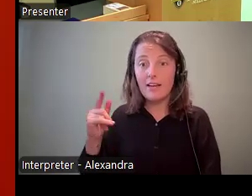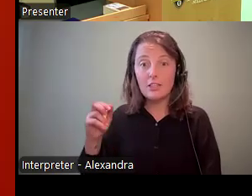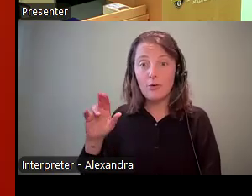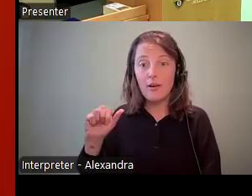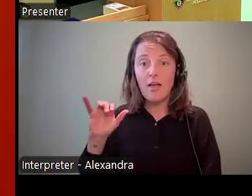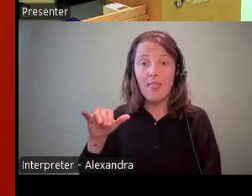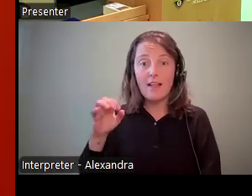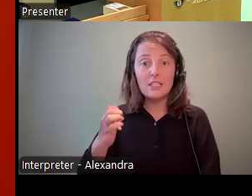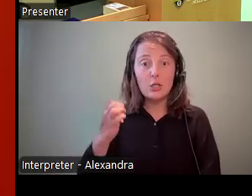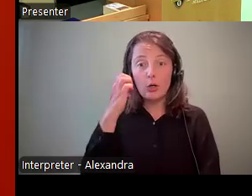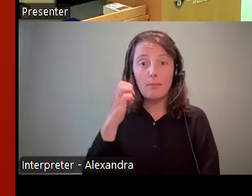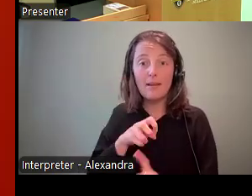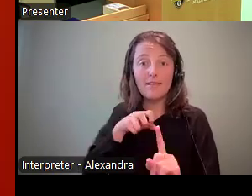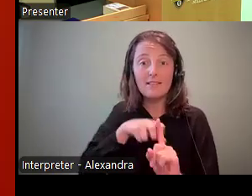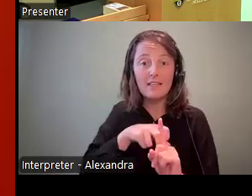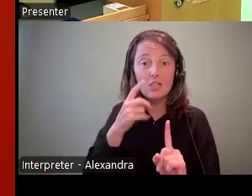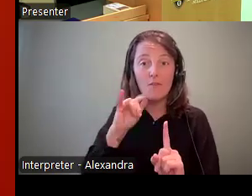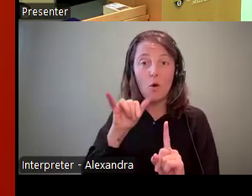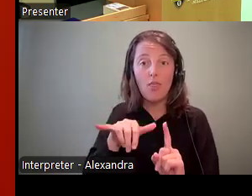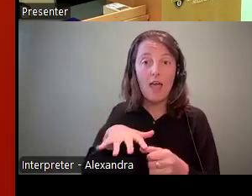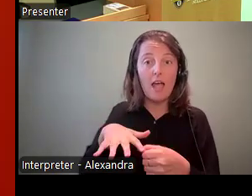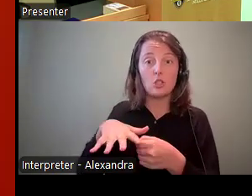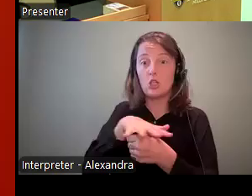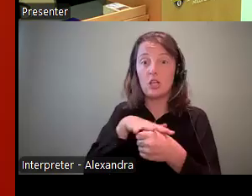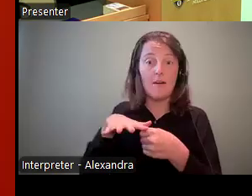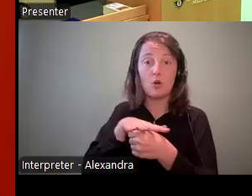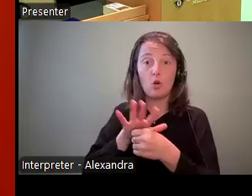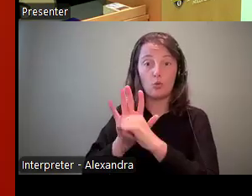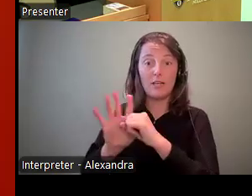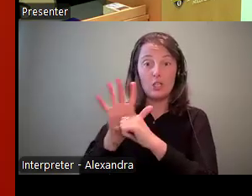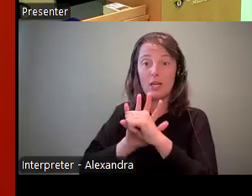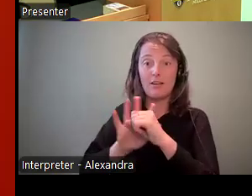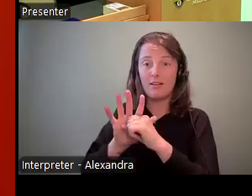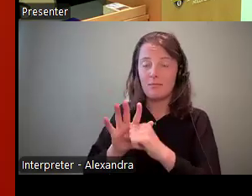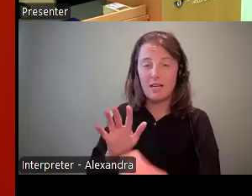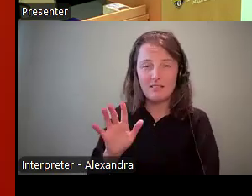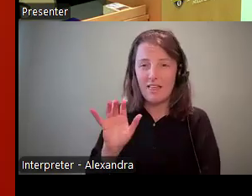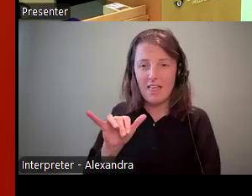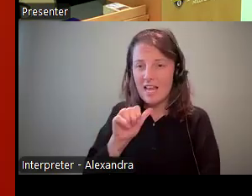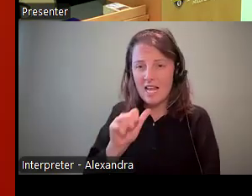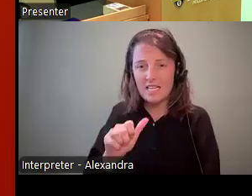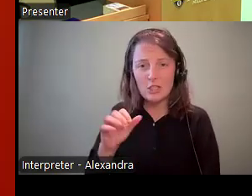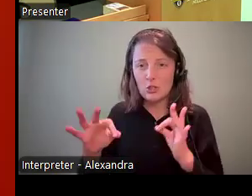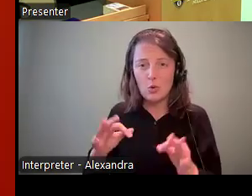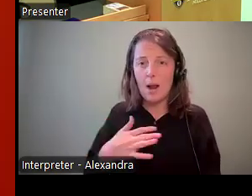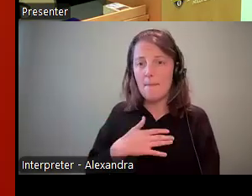designation for that geographical region. That does not describe my tribe, my clan. I have no